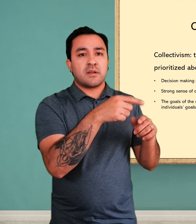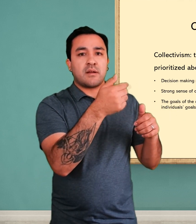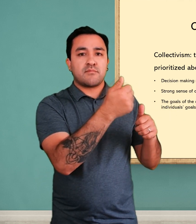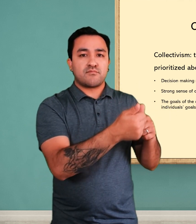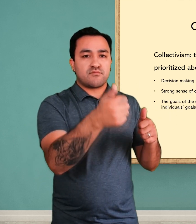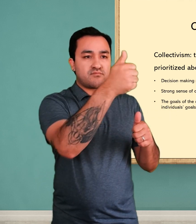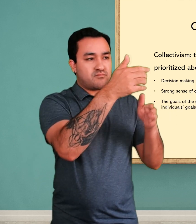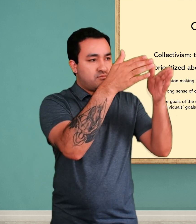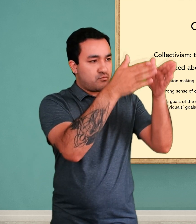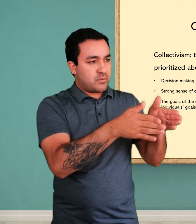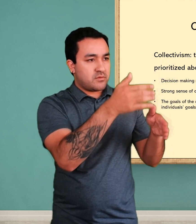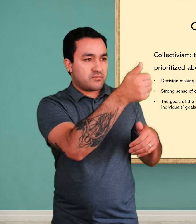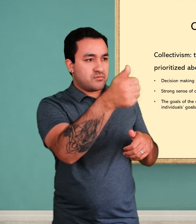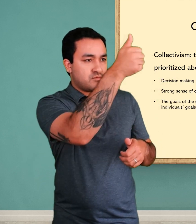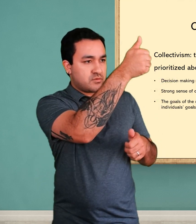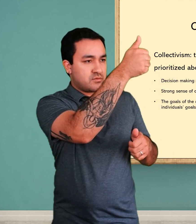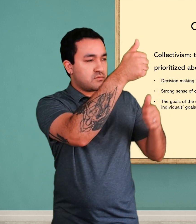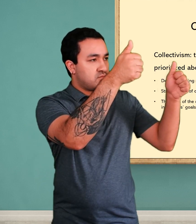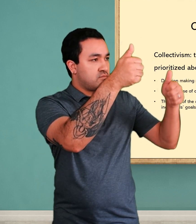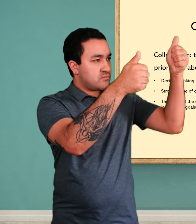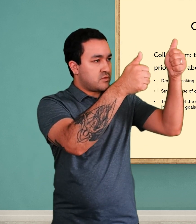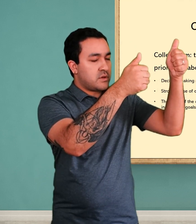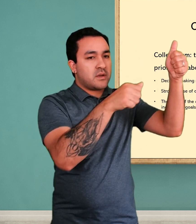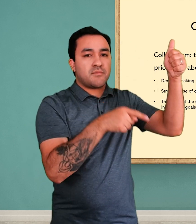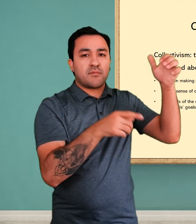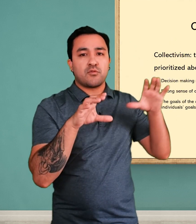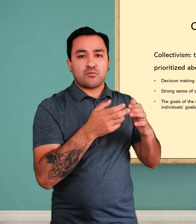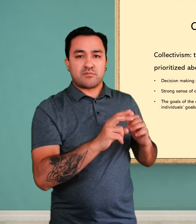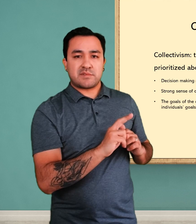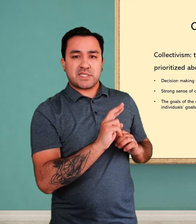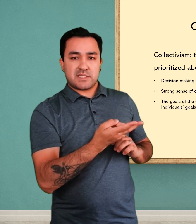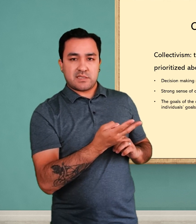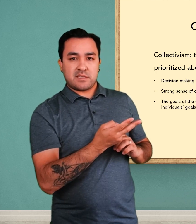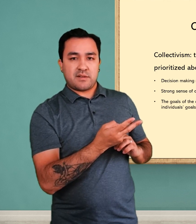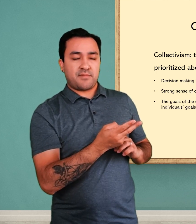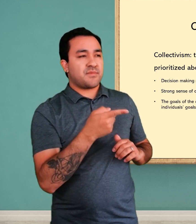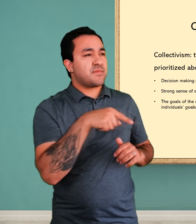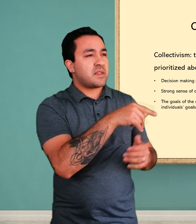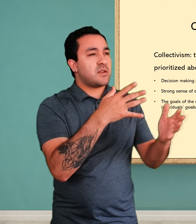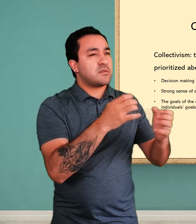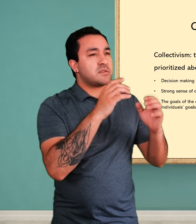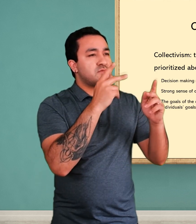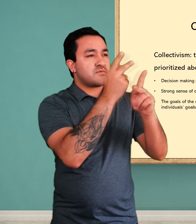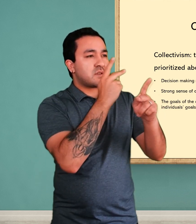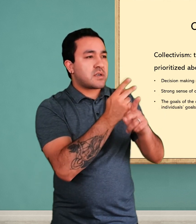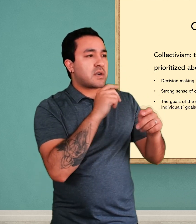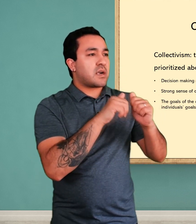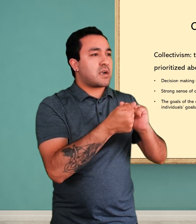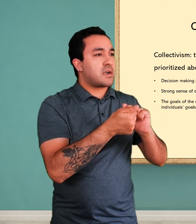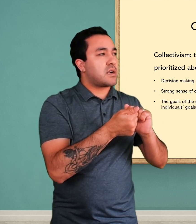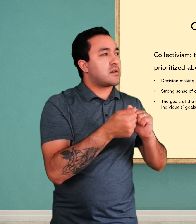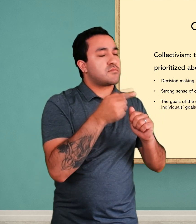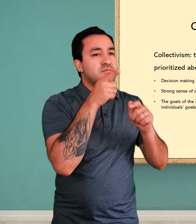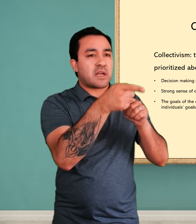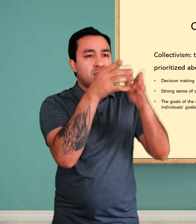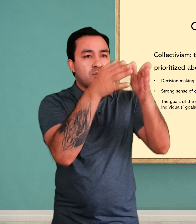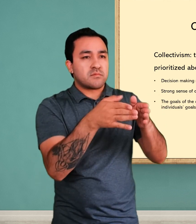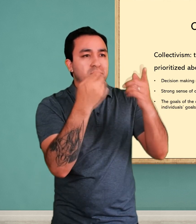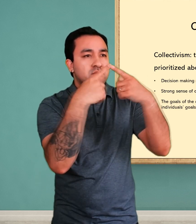These cultures typically agree upon solutions allowing individual success, meaning the whole group could, theoretically, succeed.